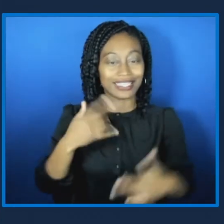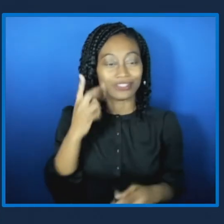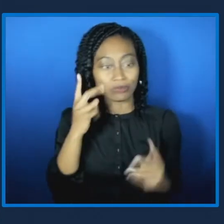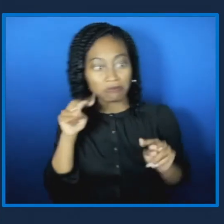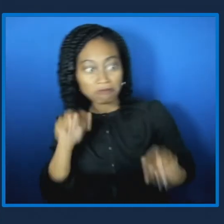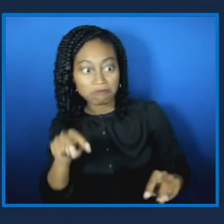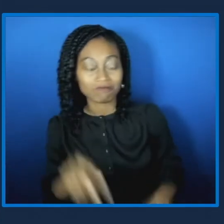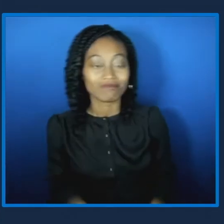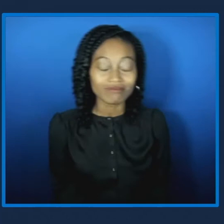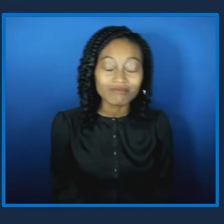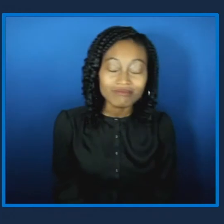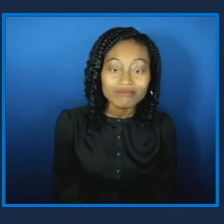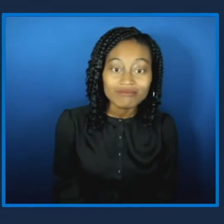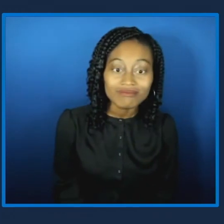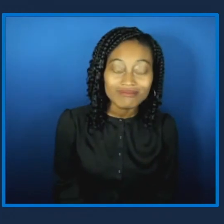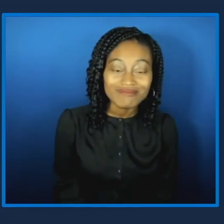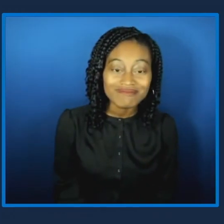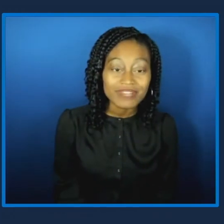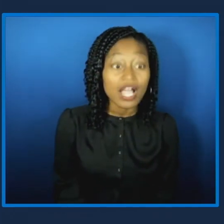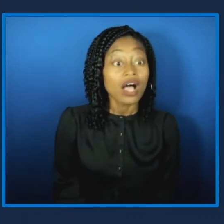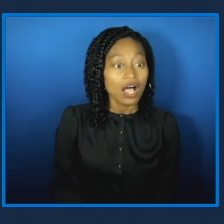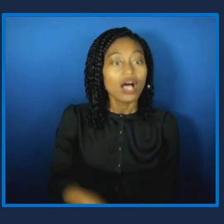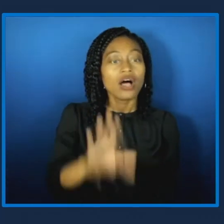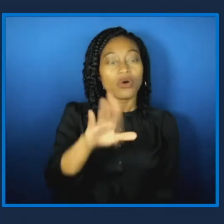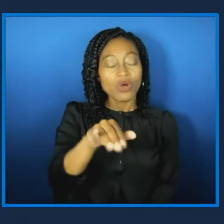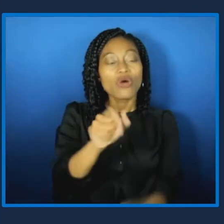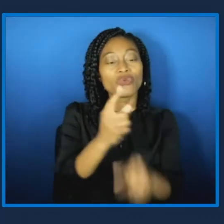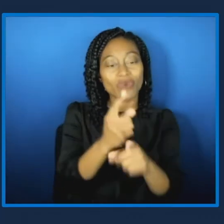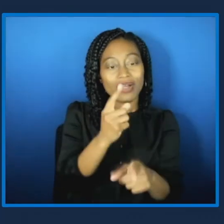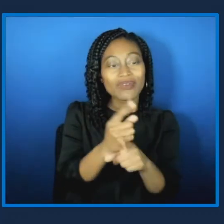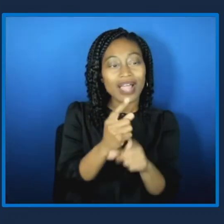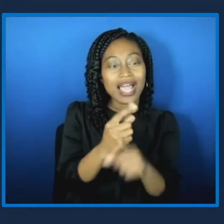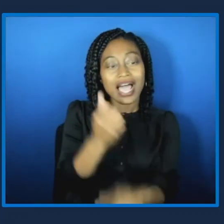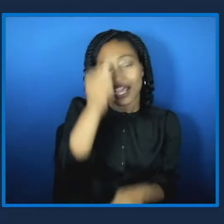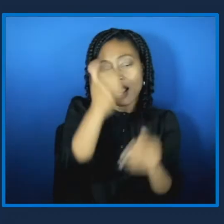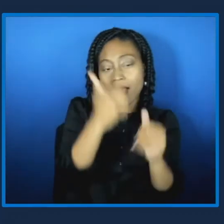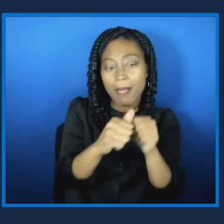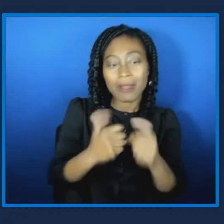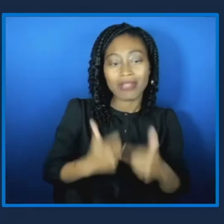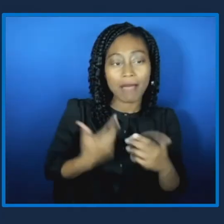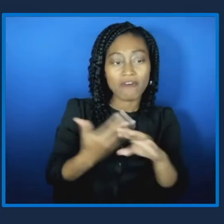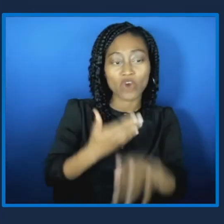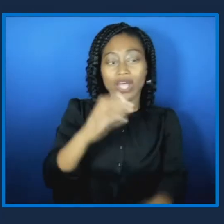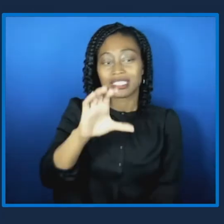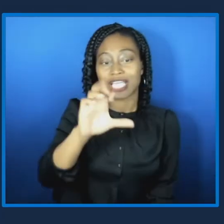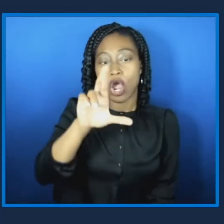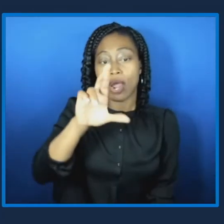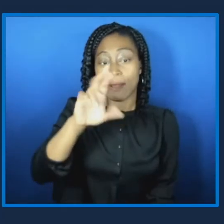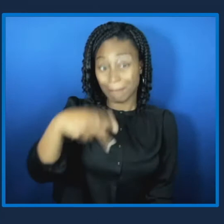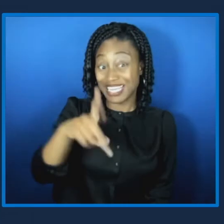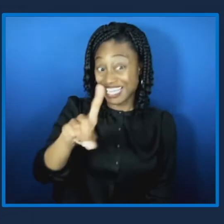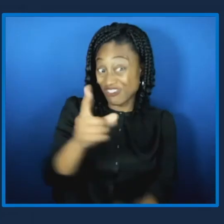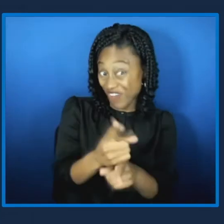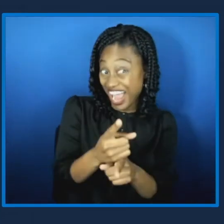Yeah, I know you and I have talked about life before CRPD and I think it's good to reflect on the progress that we've made